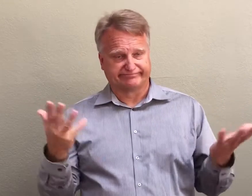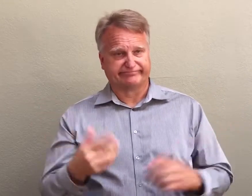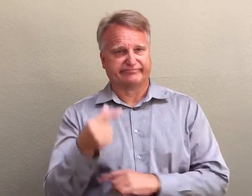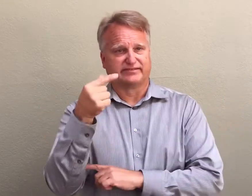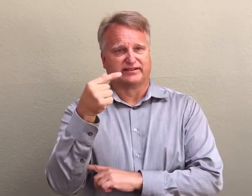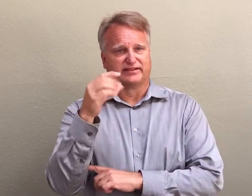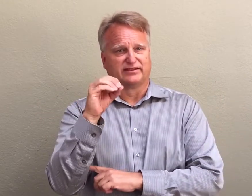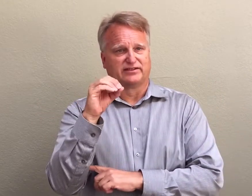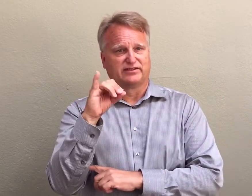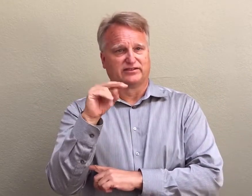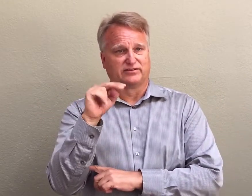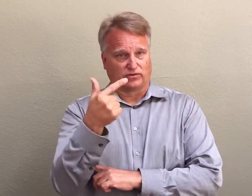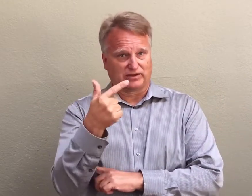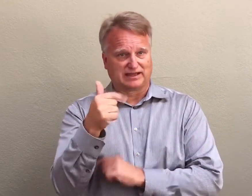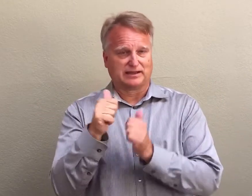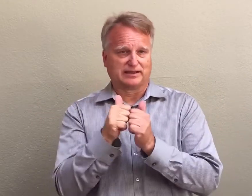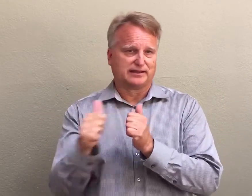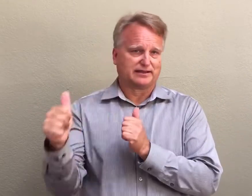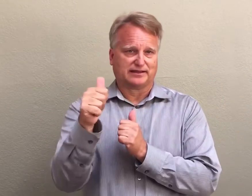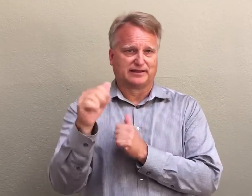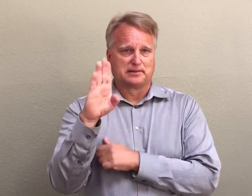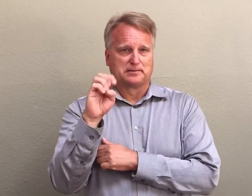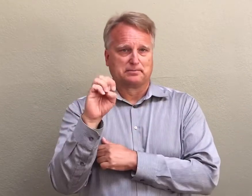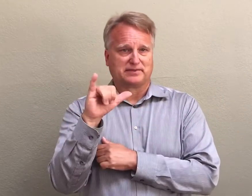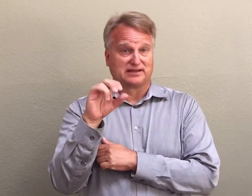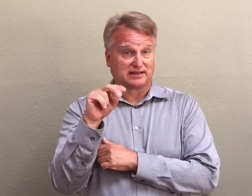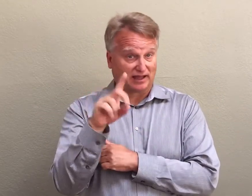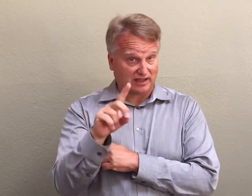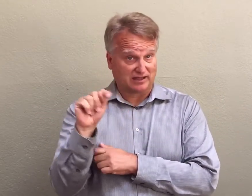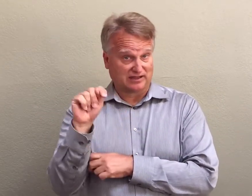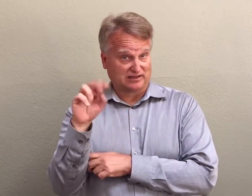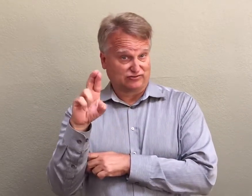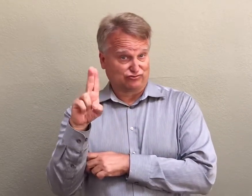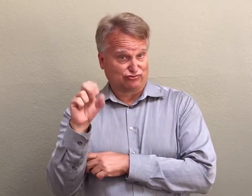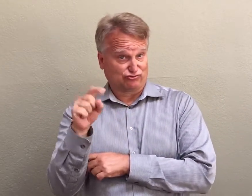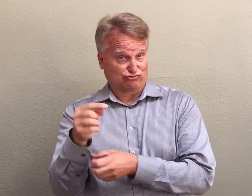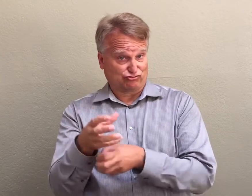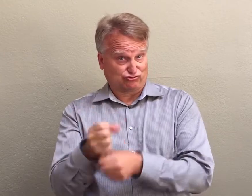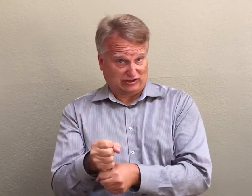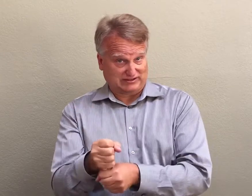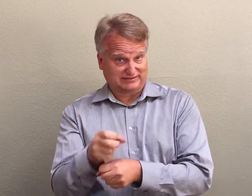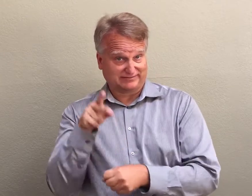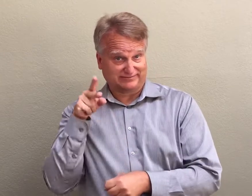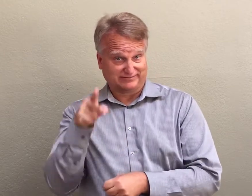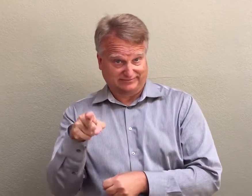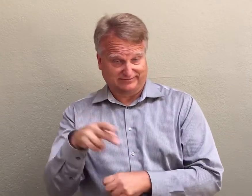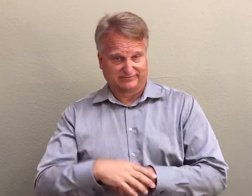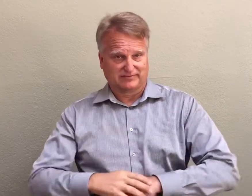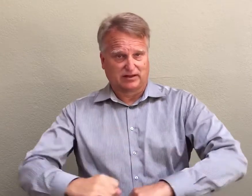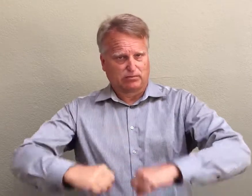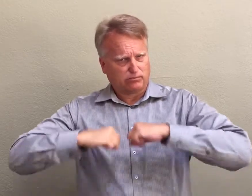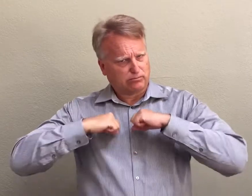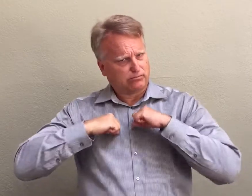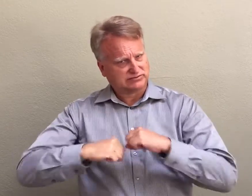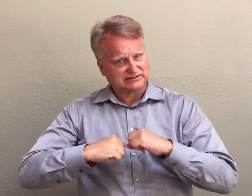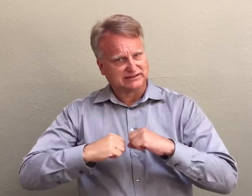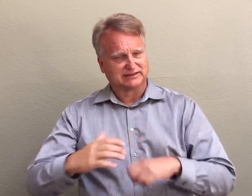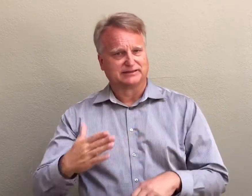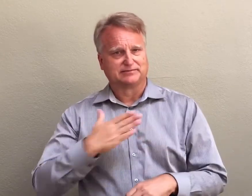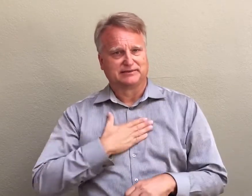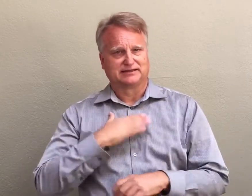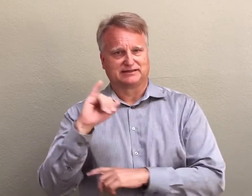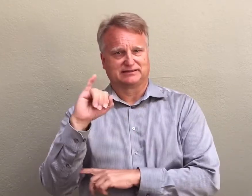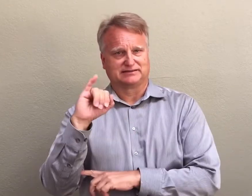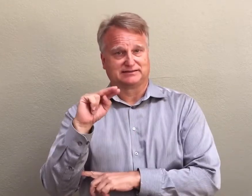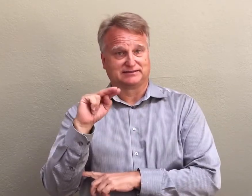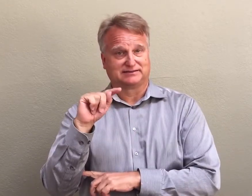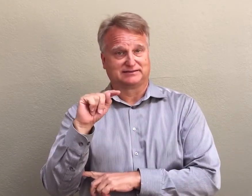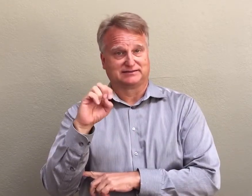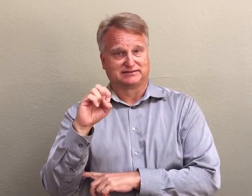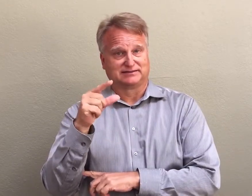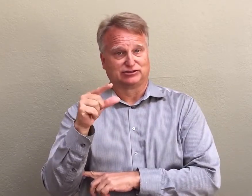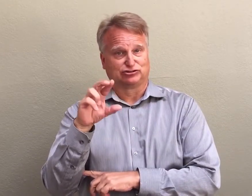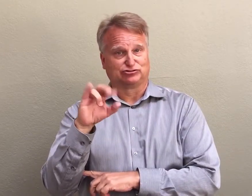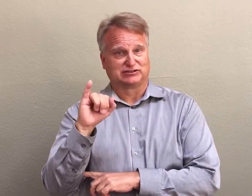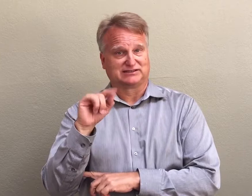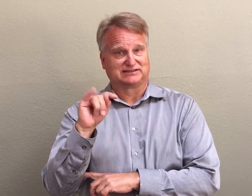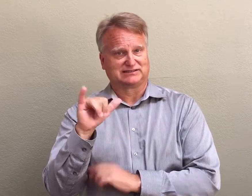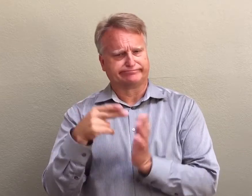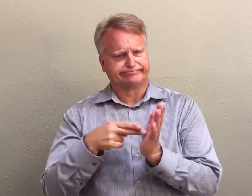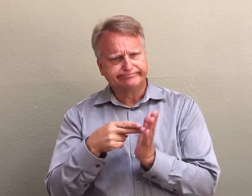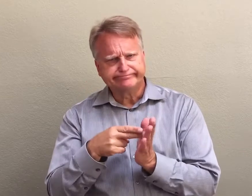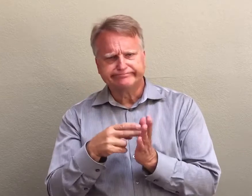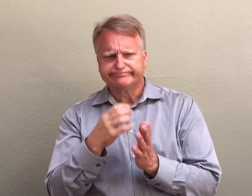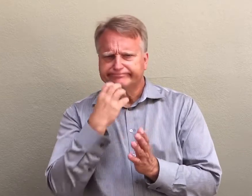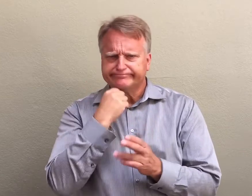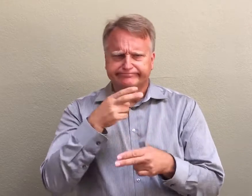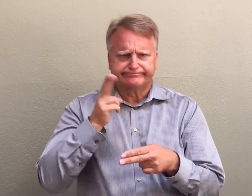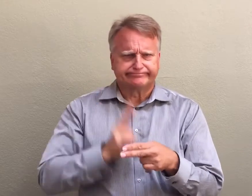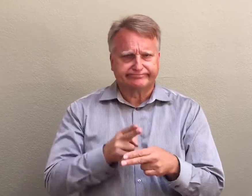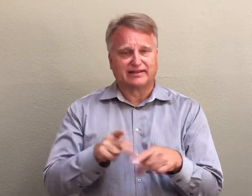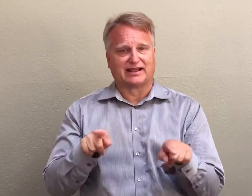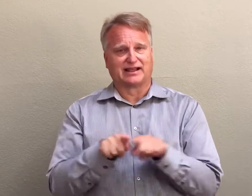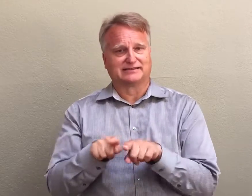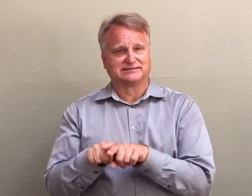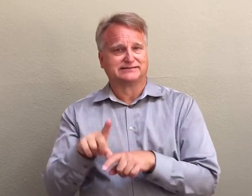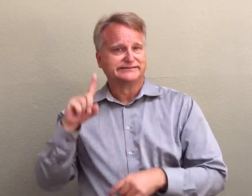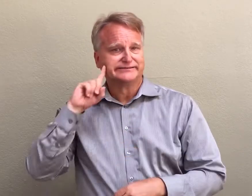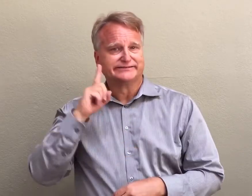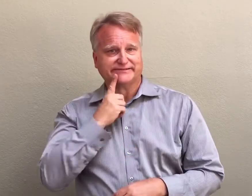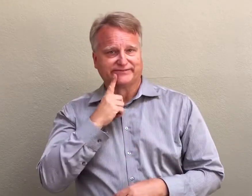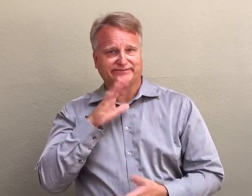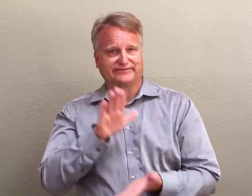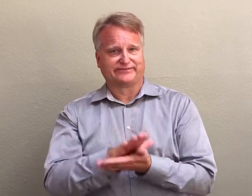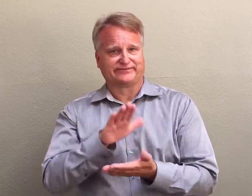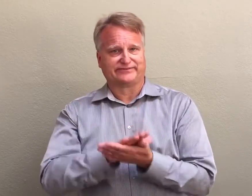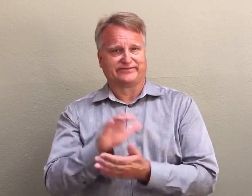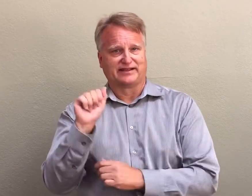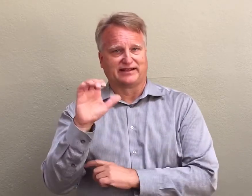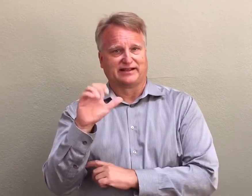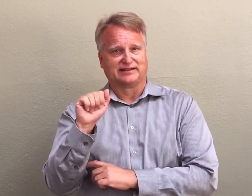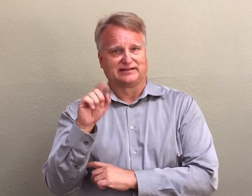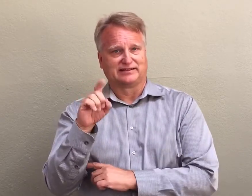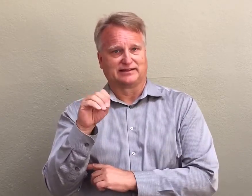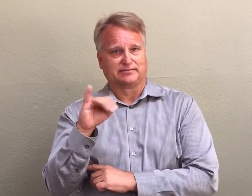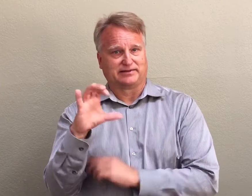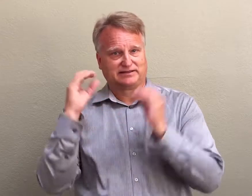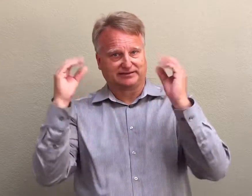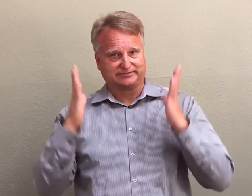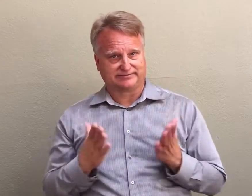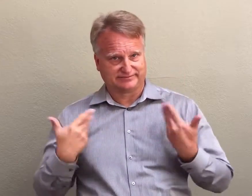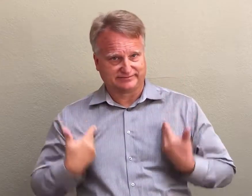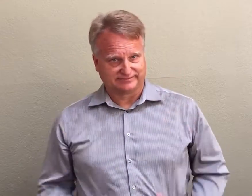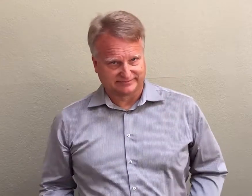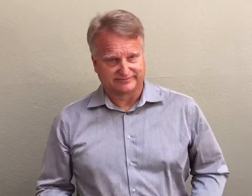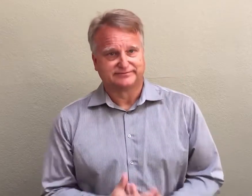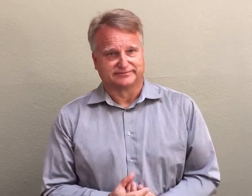“Going Beyond Trust: Protecting My Integrity as a Deaf Academic.”